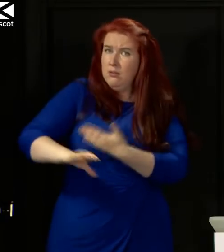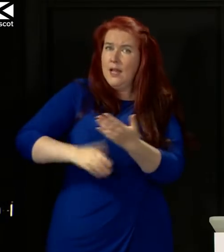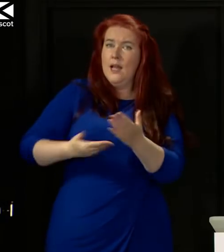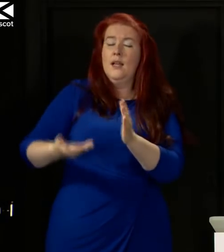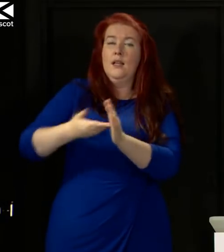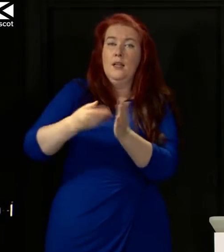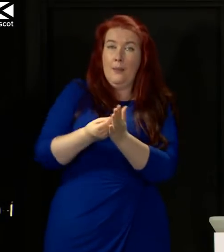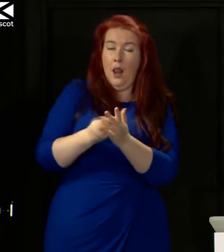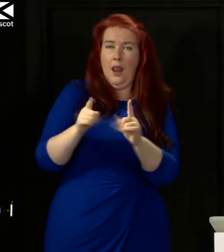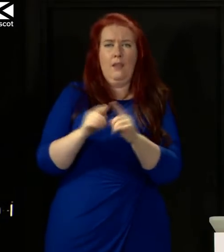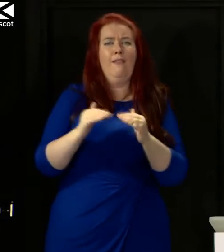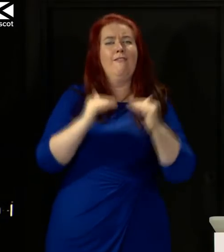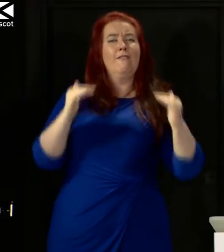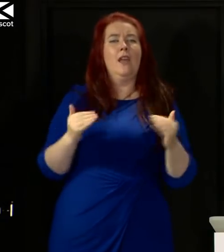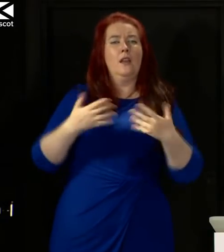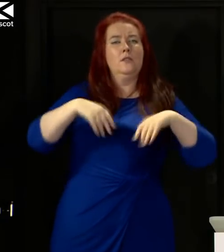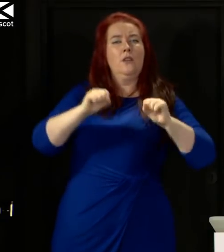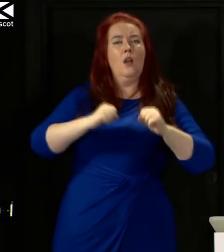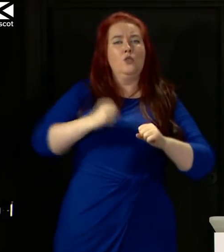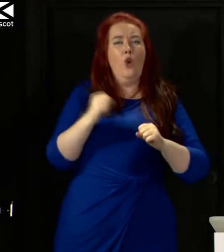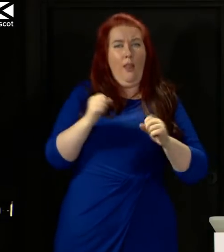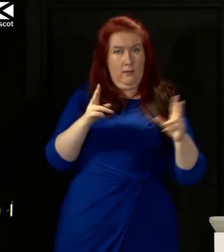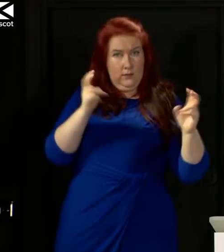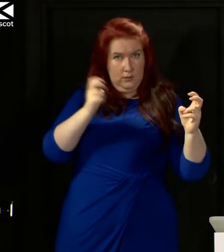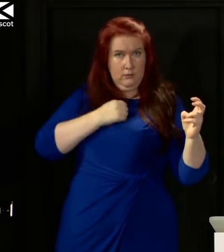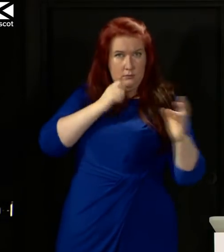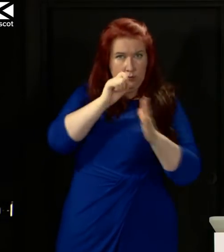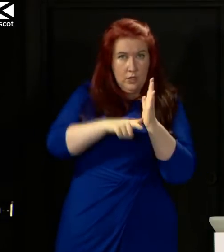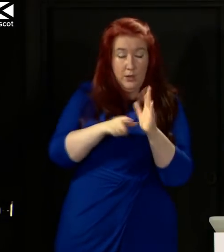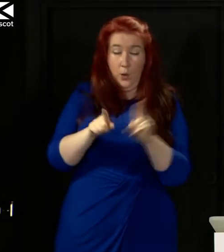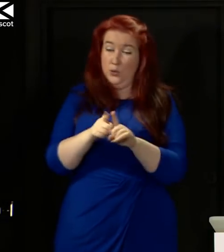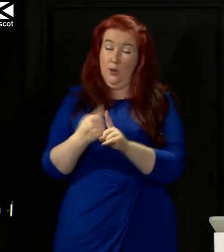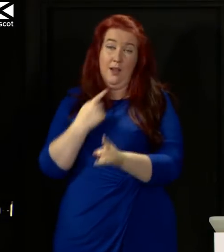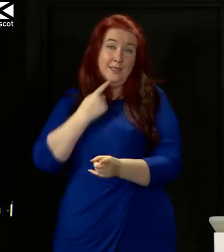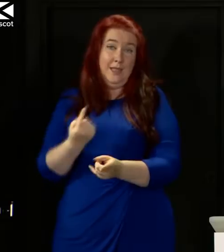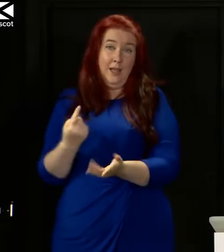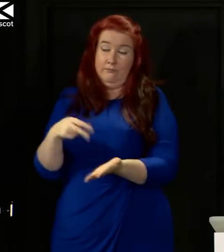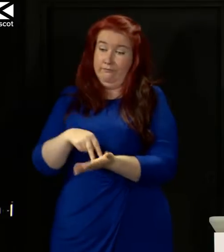such as Fair Start Scotland - and as I've said standing here on previous occasions,